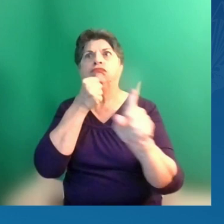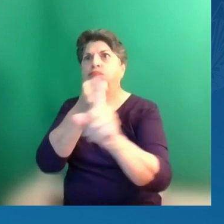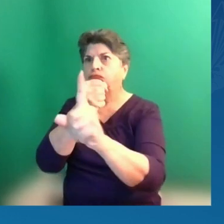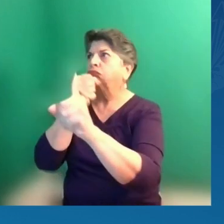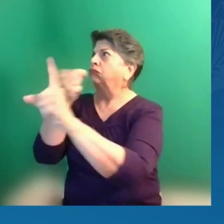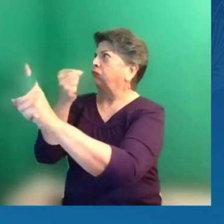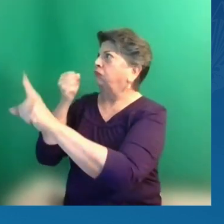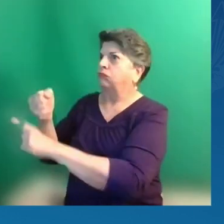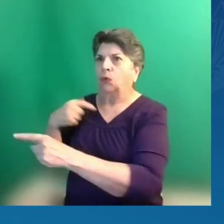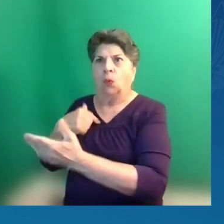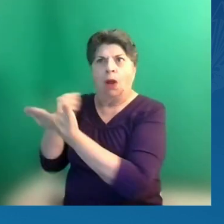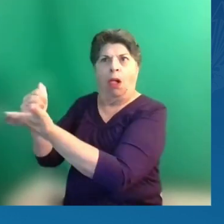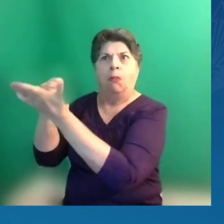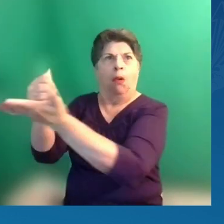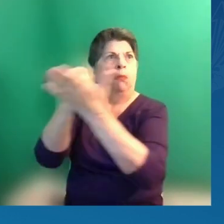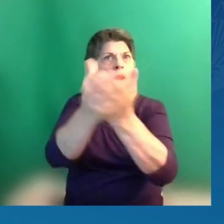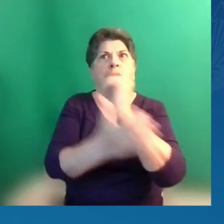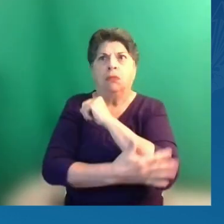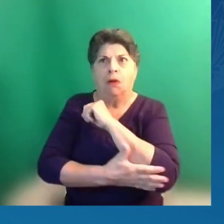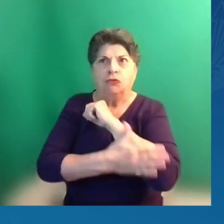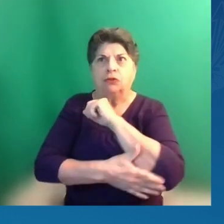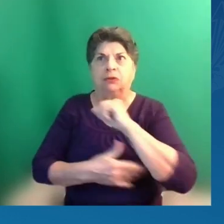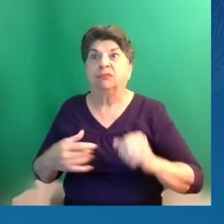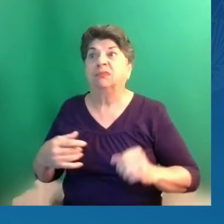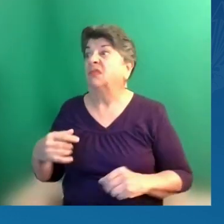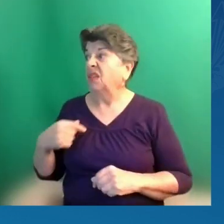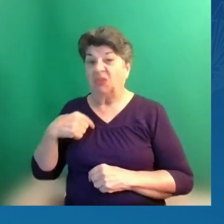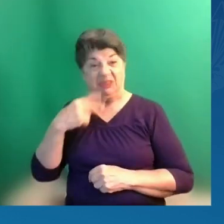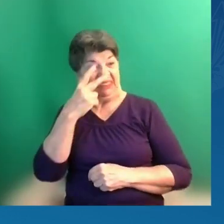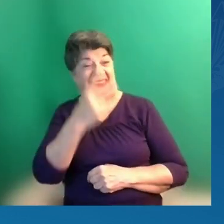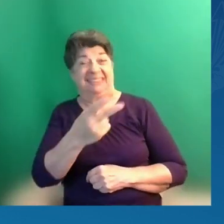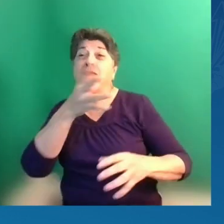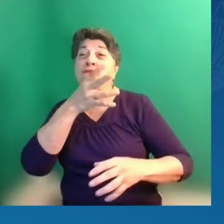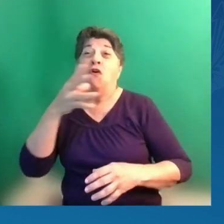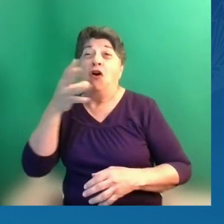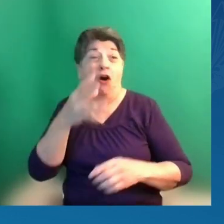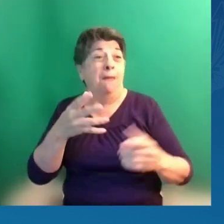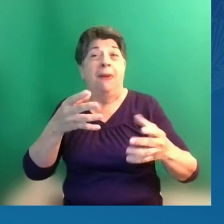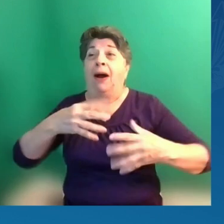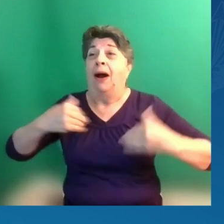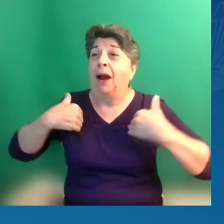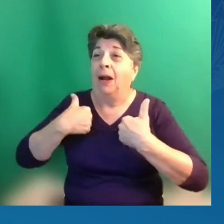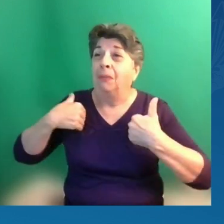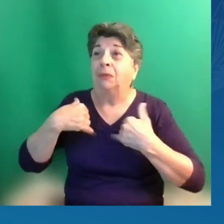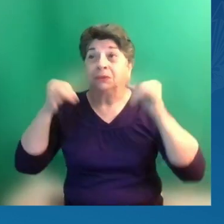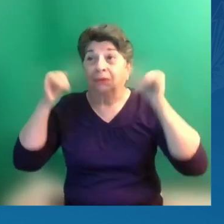and delaying a planting season that had been consistent and reliable for generations.